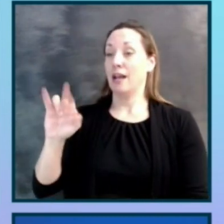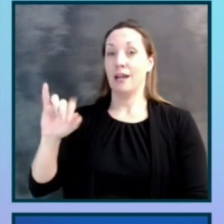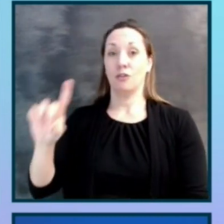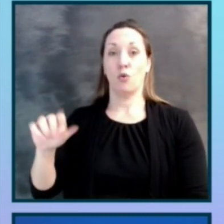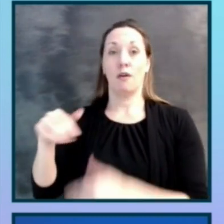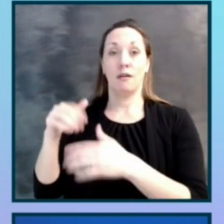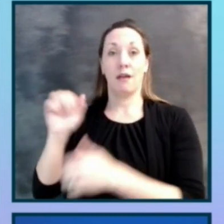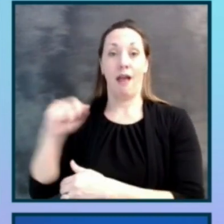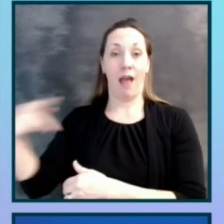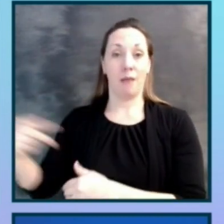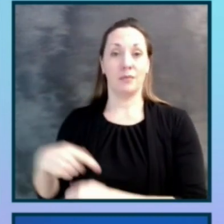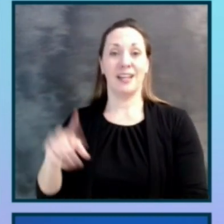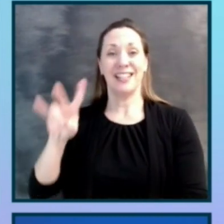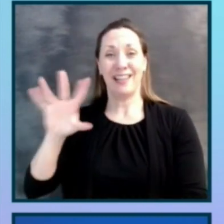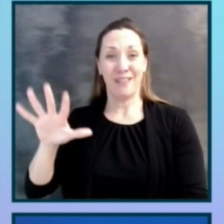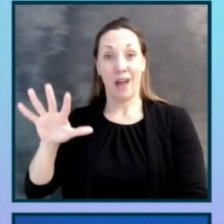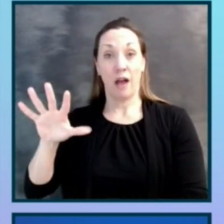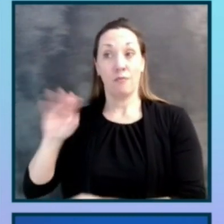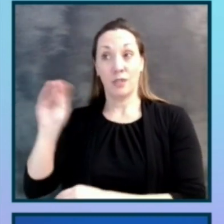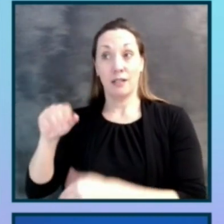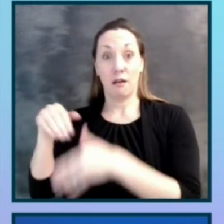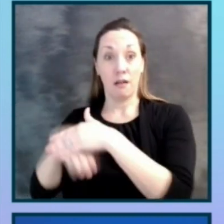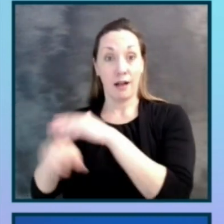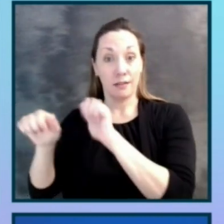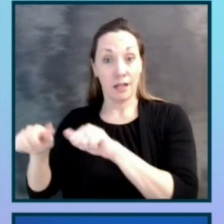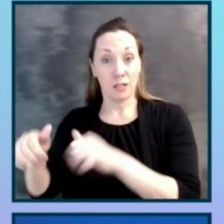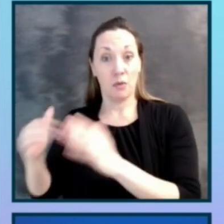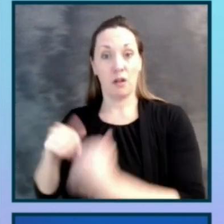5% accessible with difficulties and 20% inaccessible.